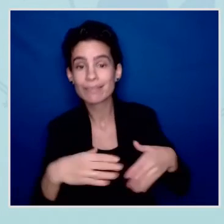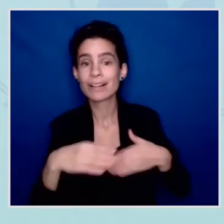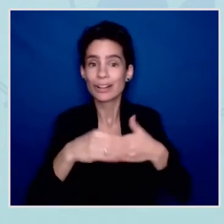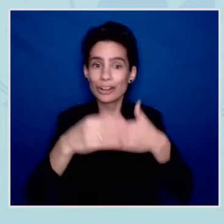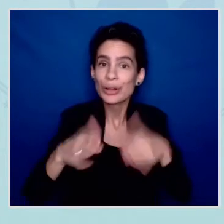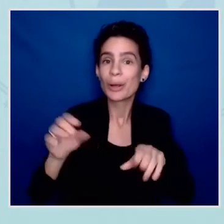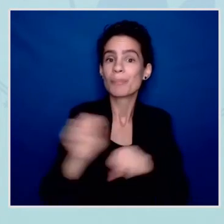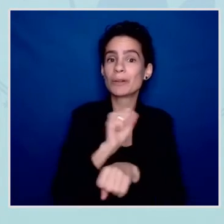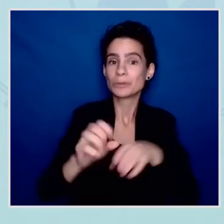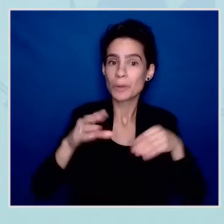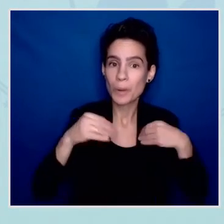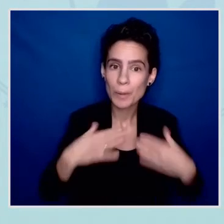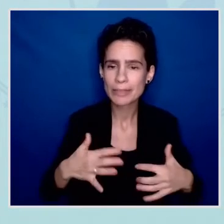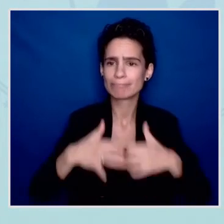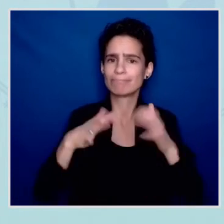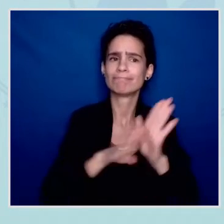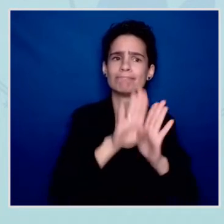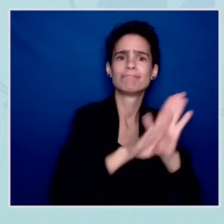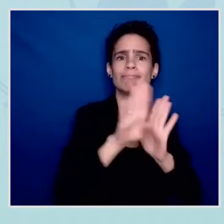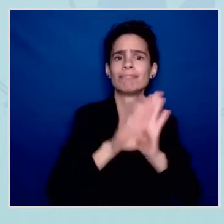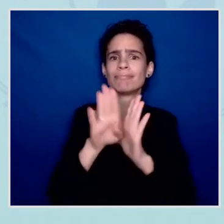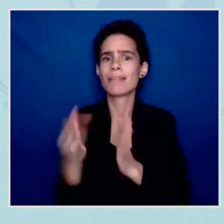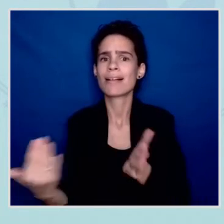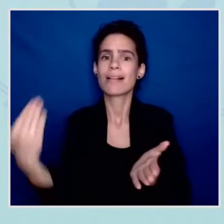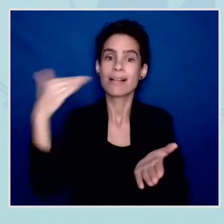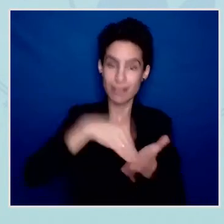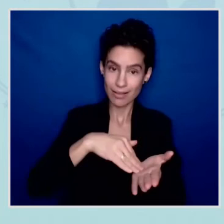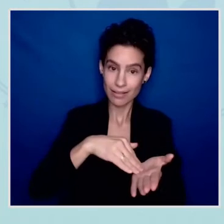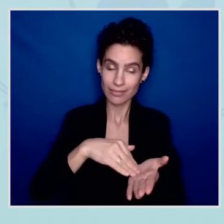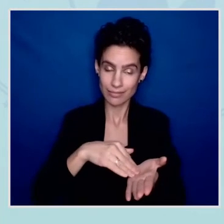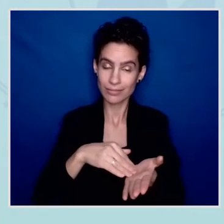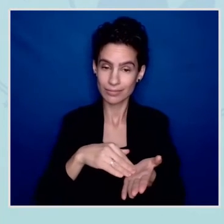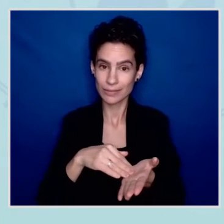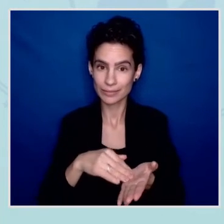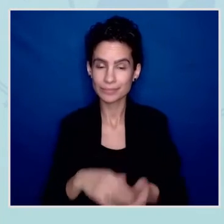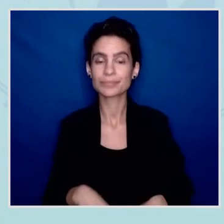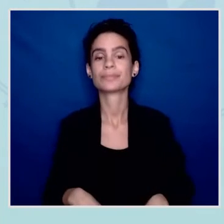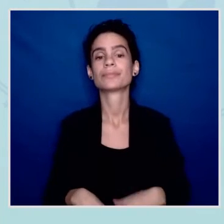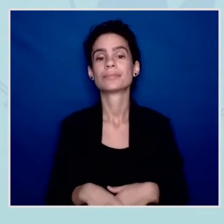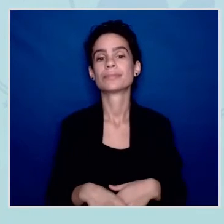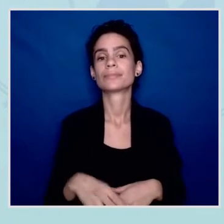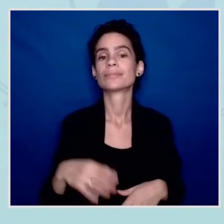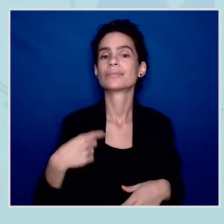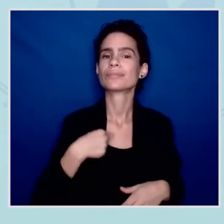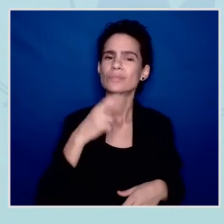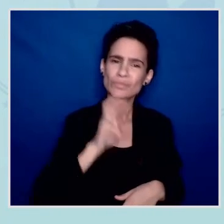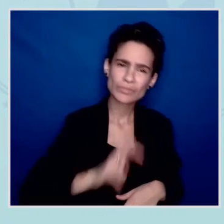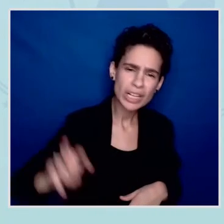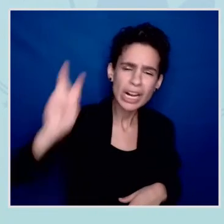RESURGENCE. I SAW IT IN DETROIT, WHERE YOU ARE ABLE TO PROVIDE THE PARTNERSHIP TO HELP RESIDENTS,